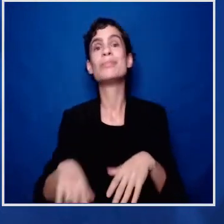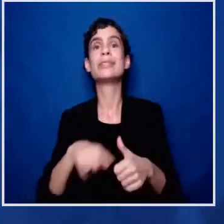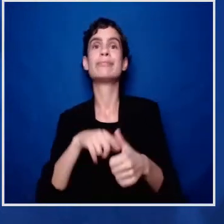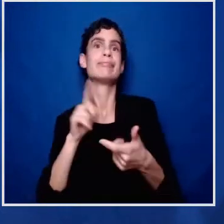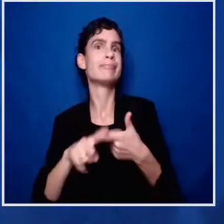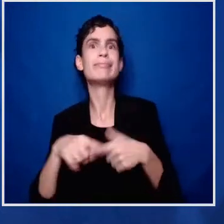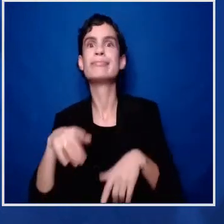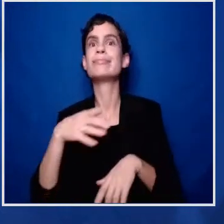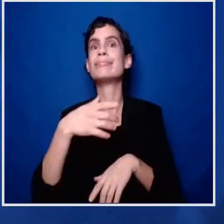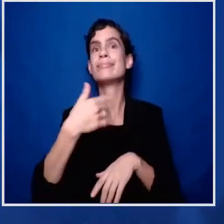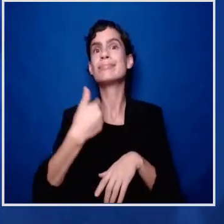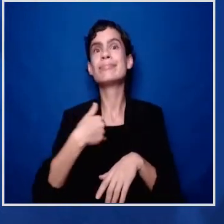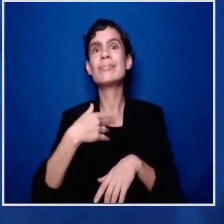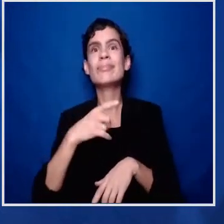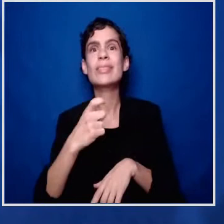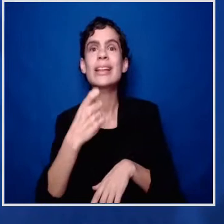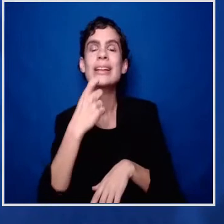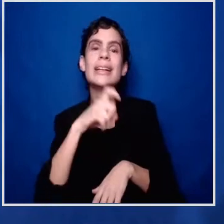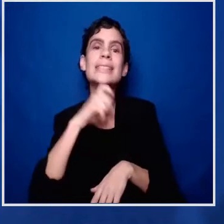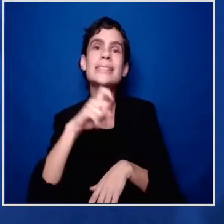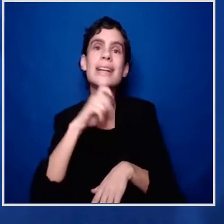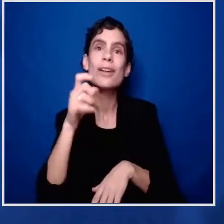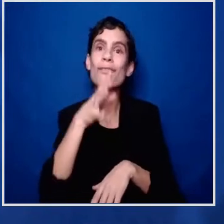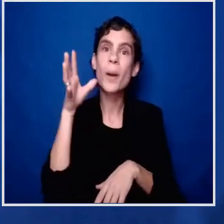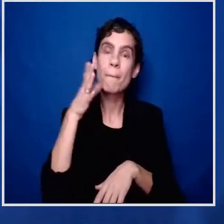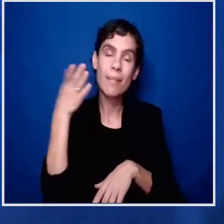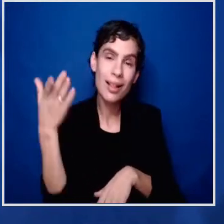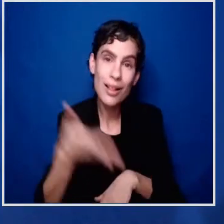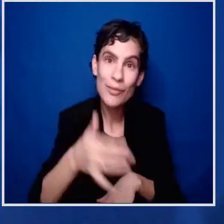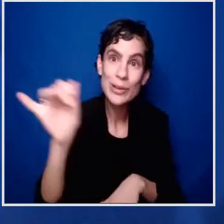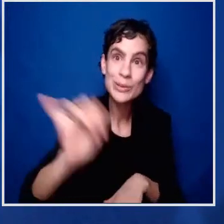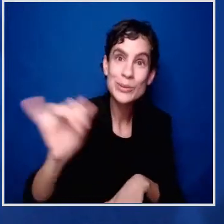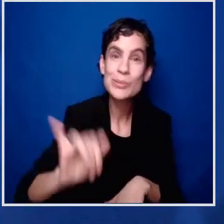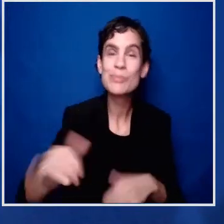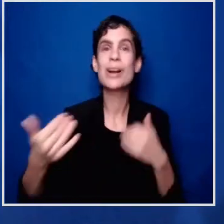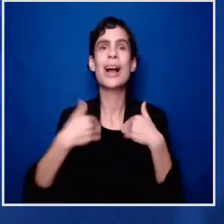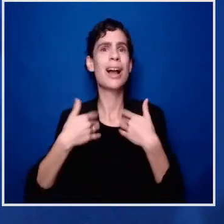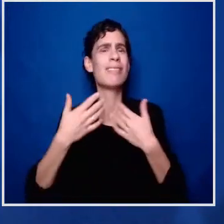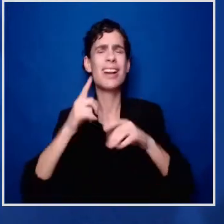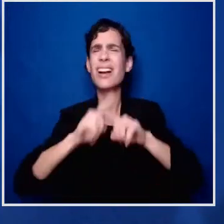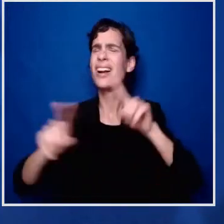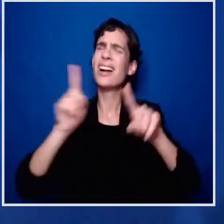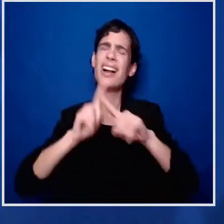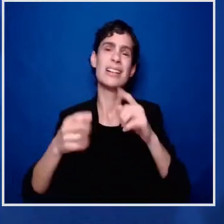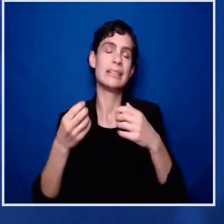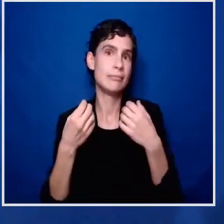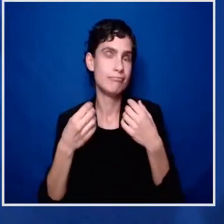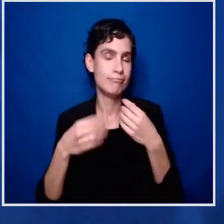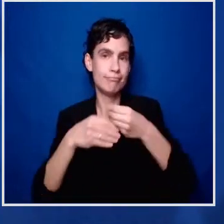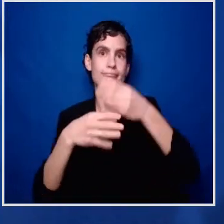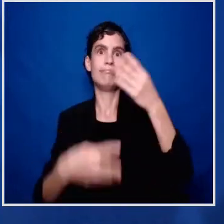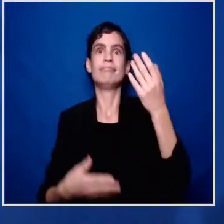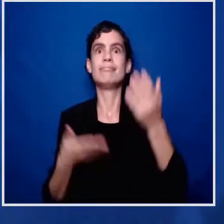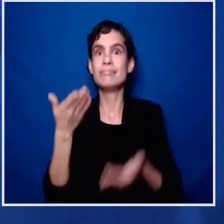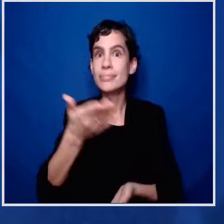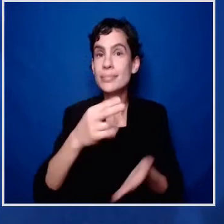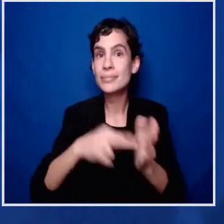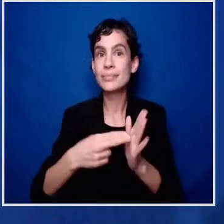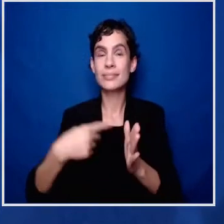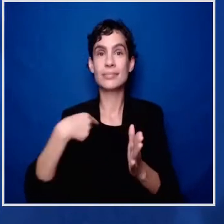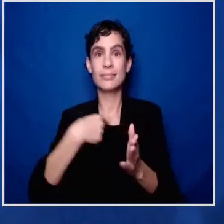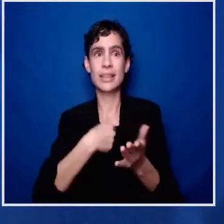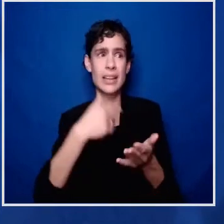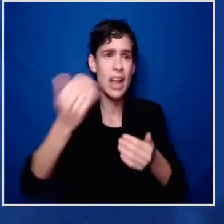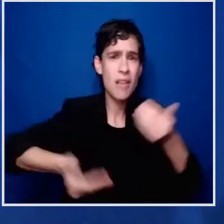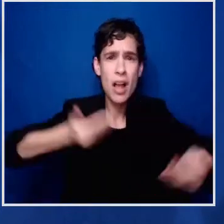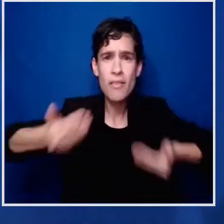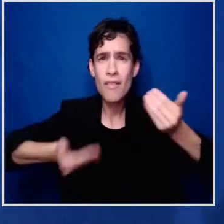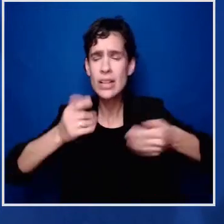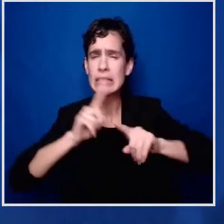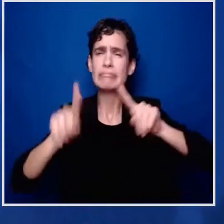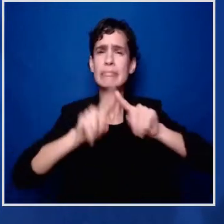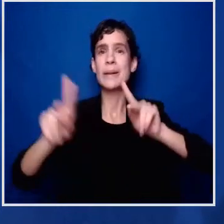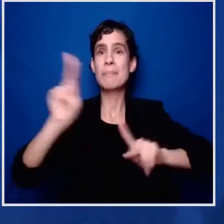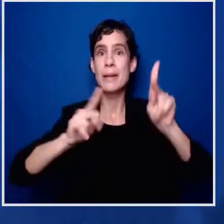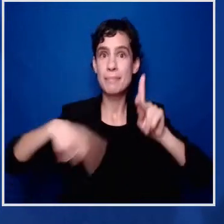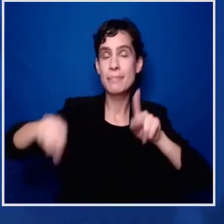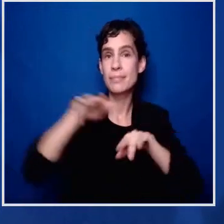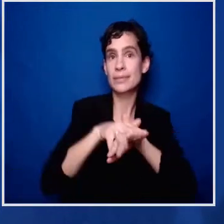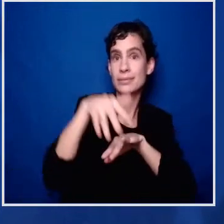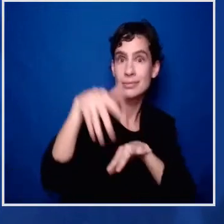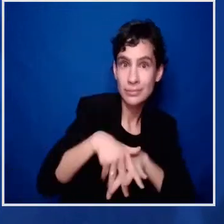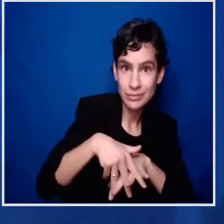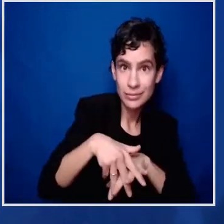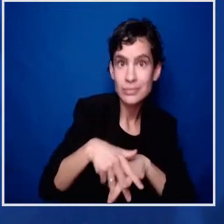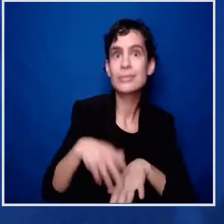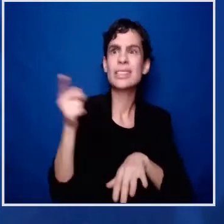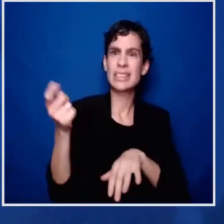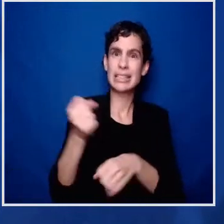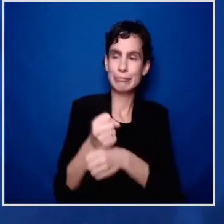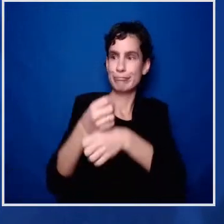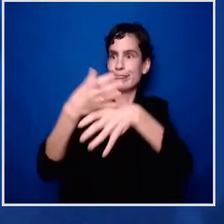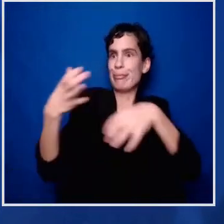AND WE ALSO HAVE THE LEADING